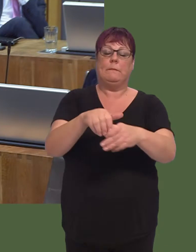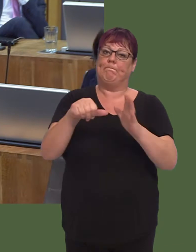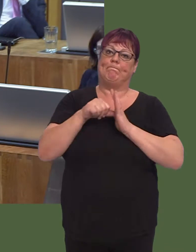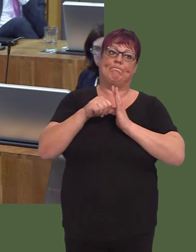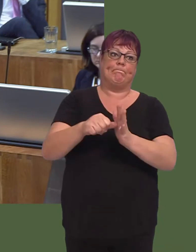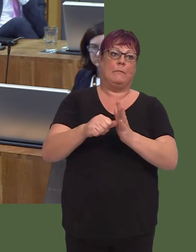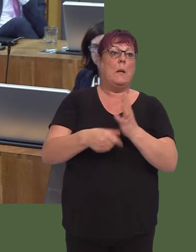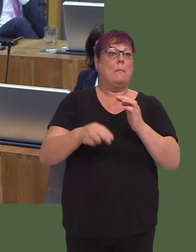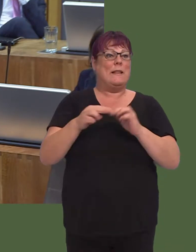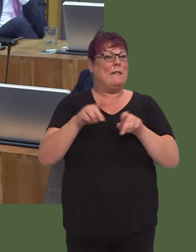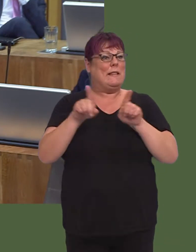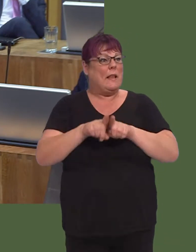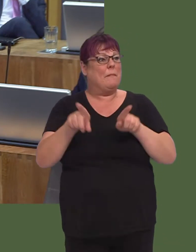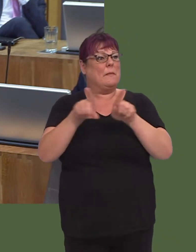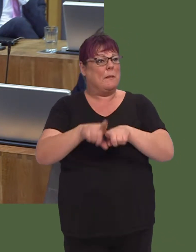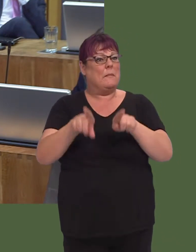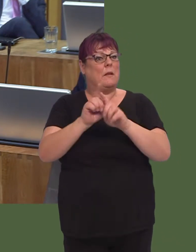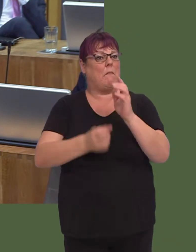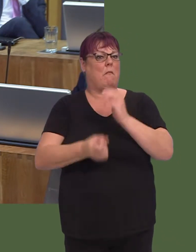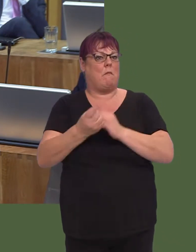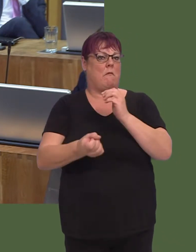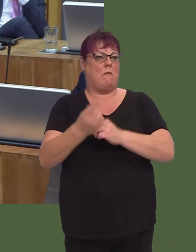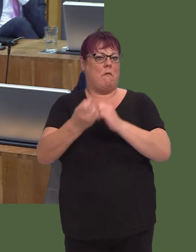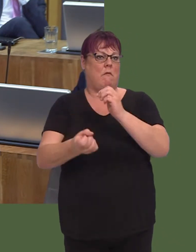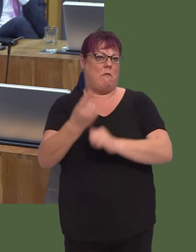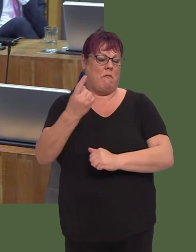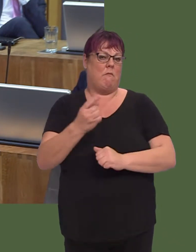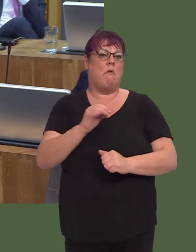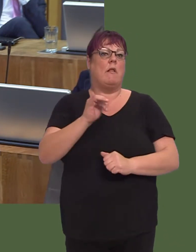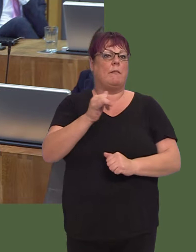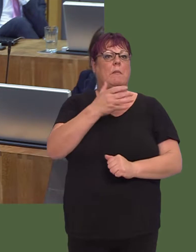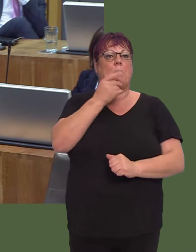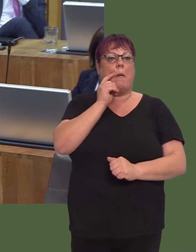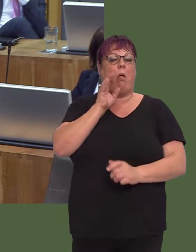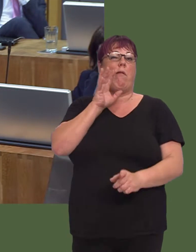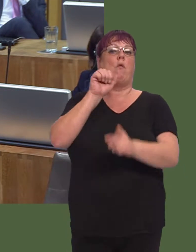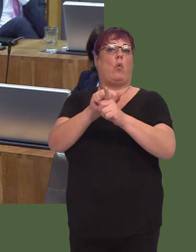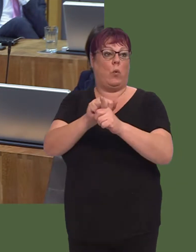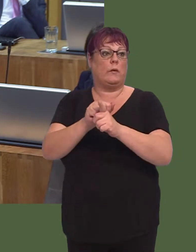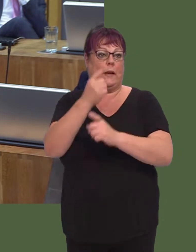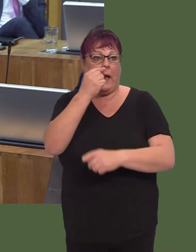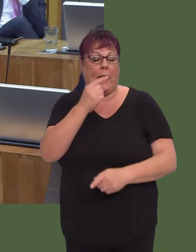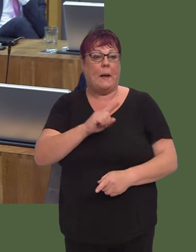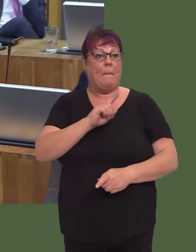but where there is a pattern of behaviour in a particular area, at some point in time those people will make a mistake and quite often they get caught.